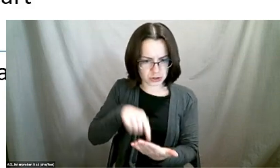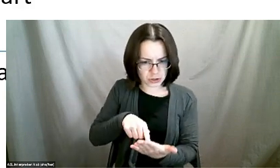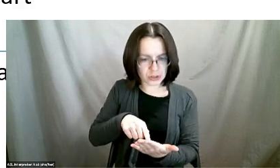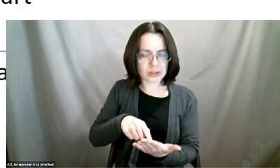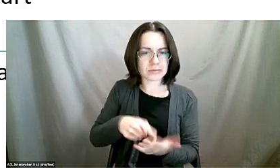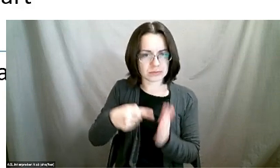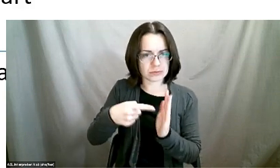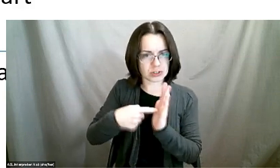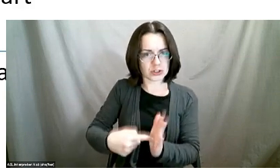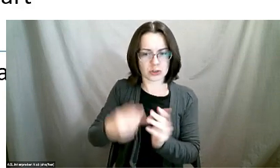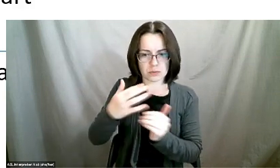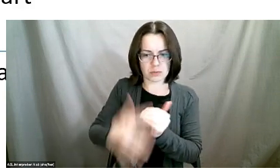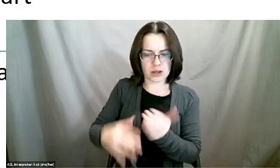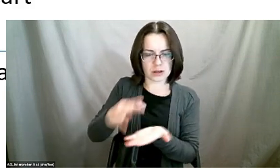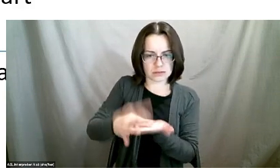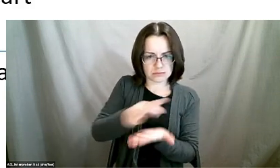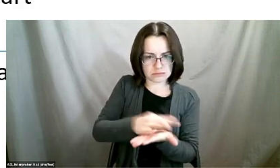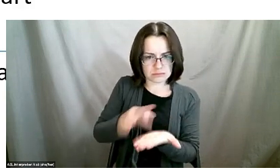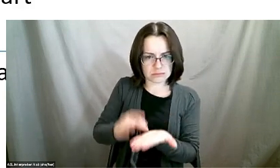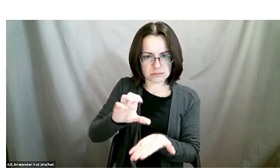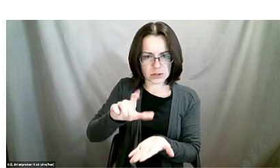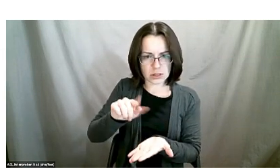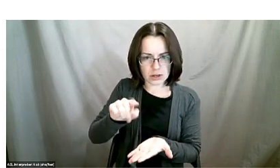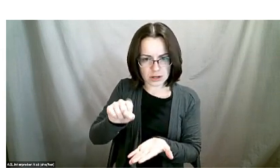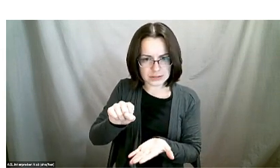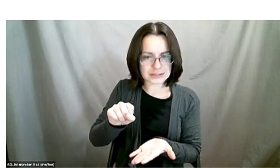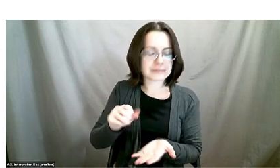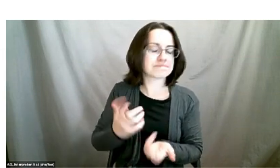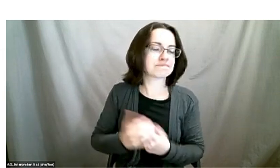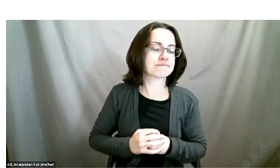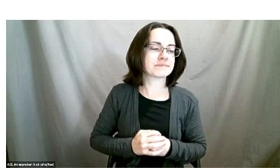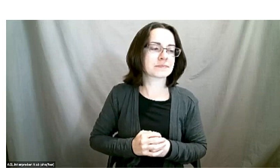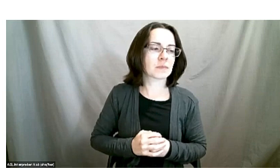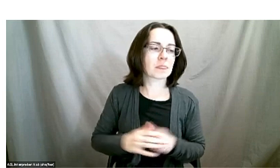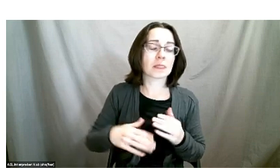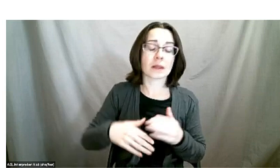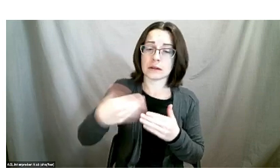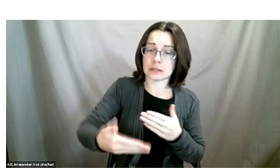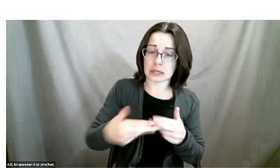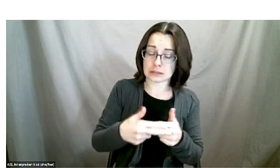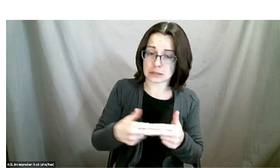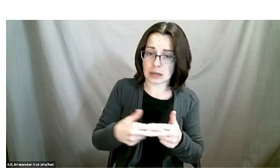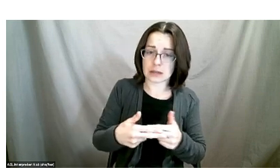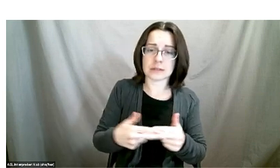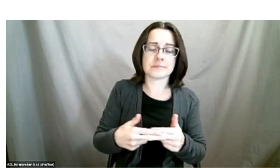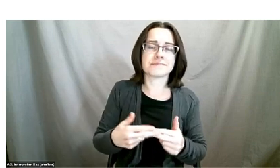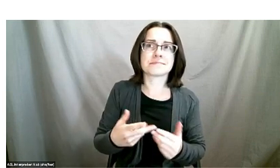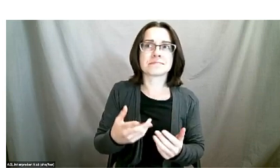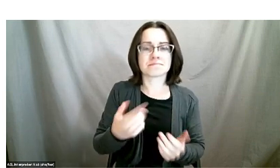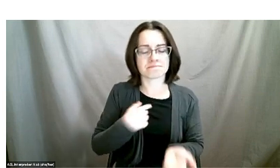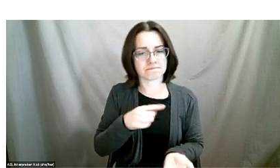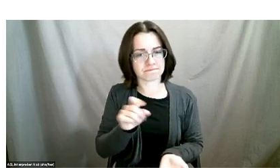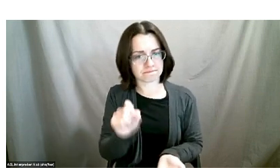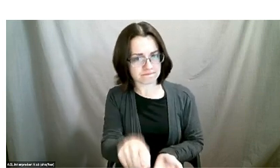Next slide, we start the conversation about miscarriage.